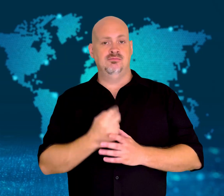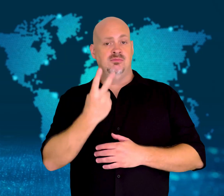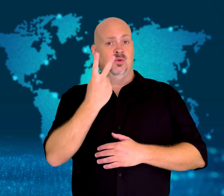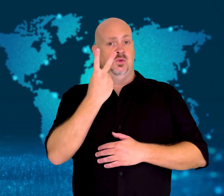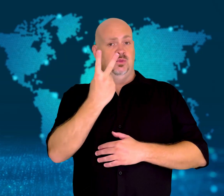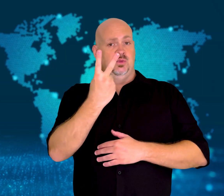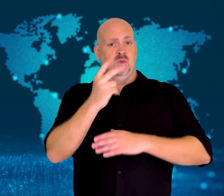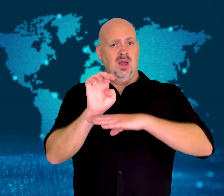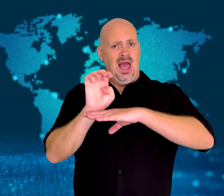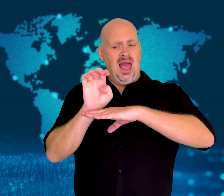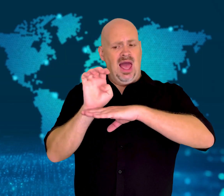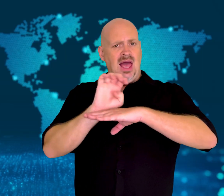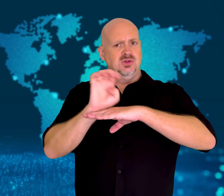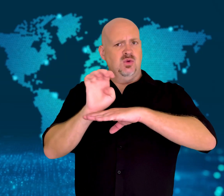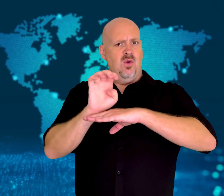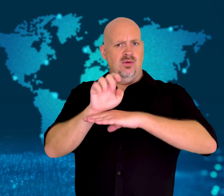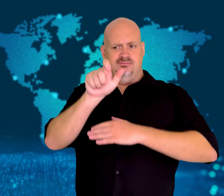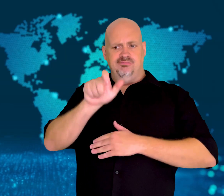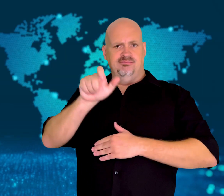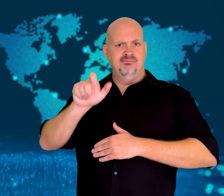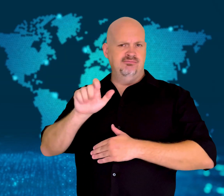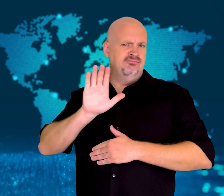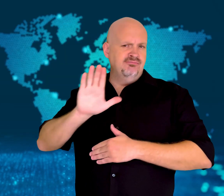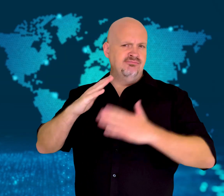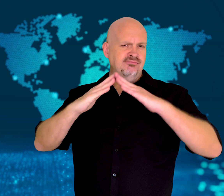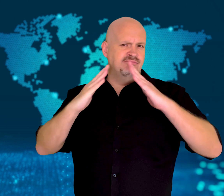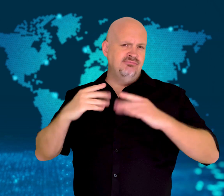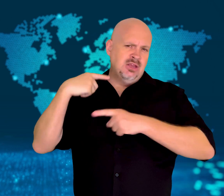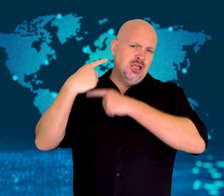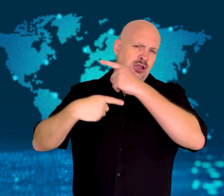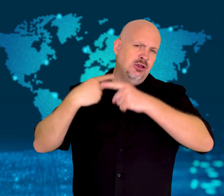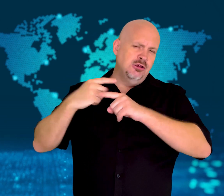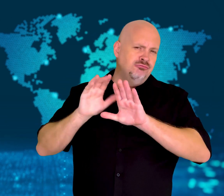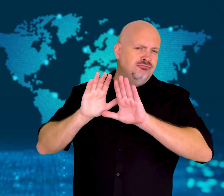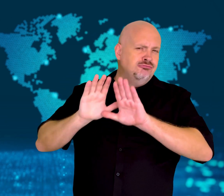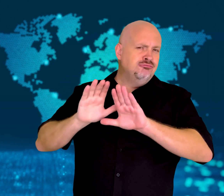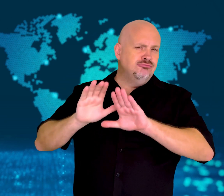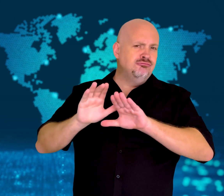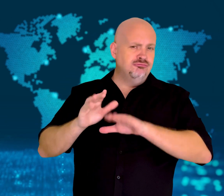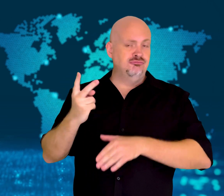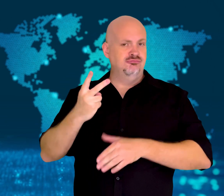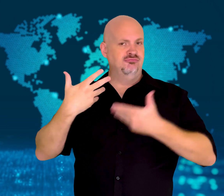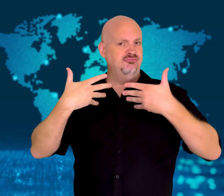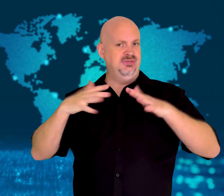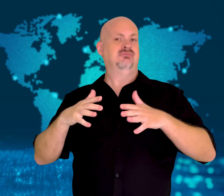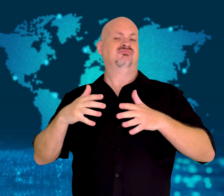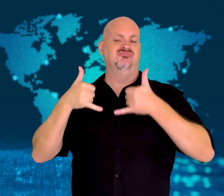[GAVIN]: Two indigenous Ecuadorians have won the Goldman Prize,